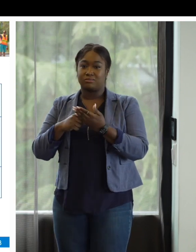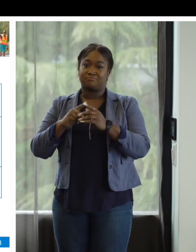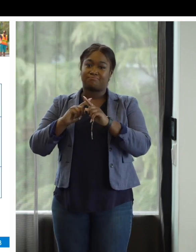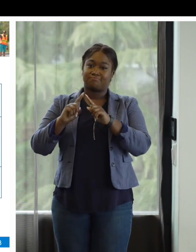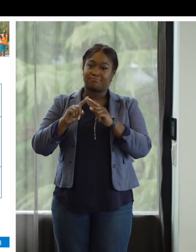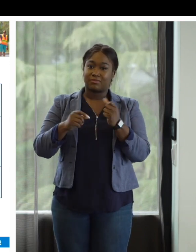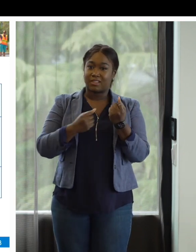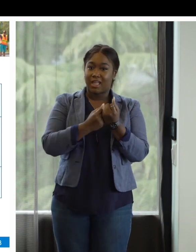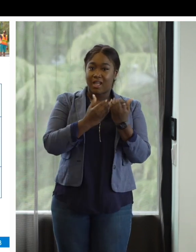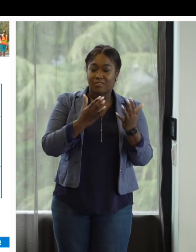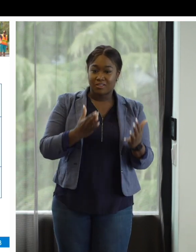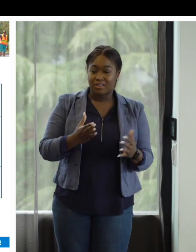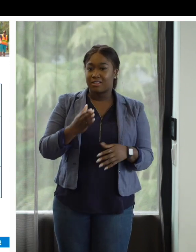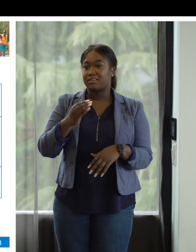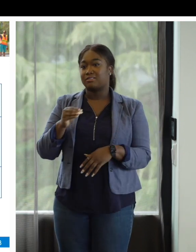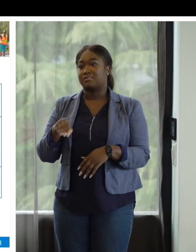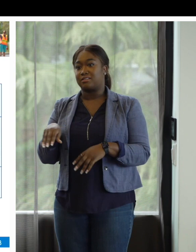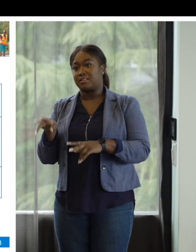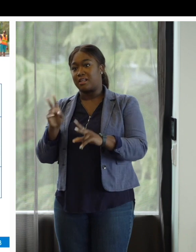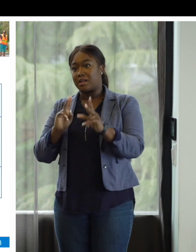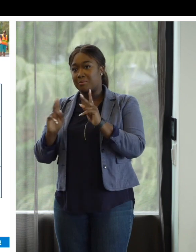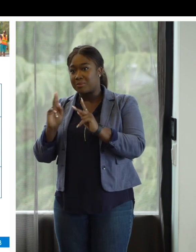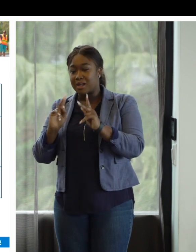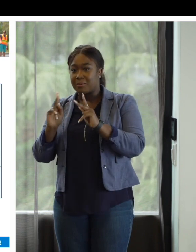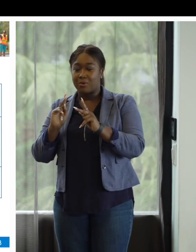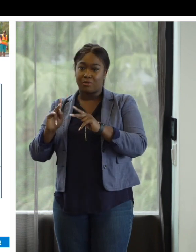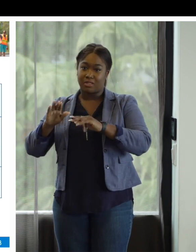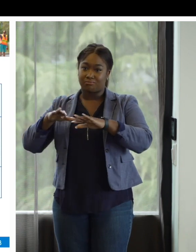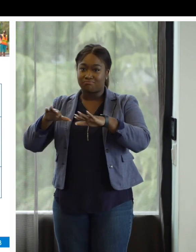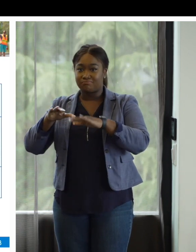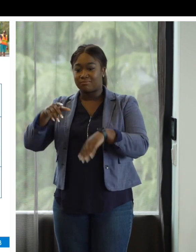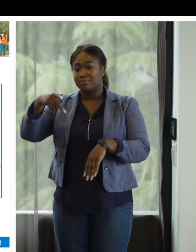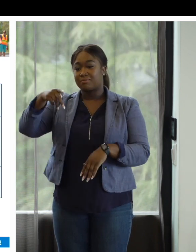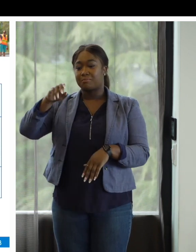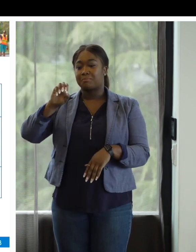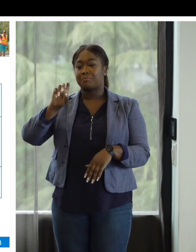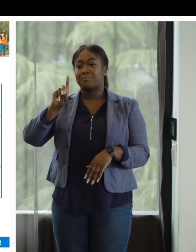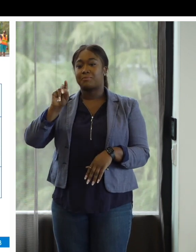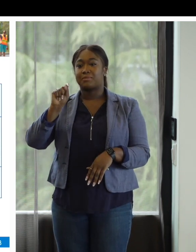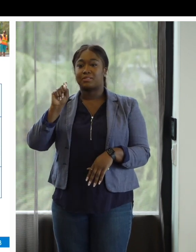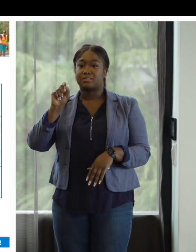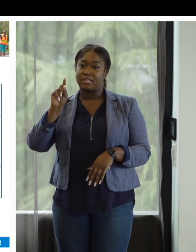advocates we talked complete streets and universal design